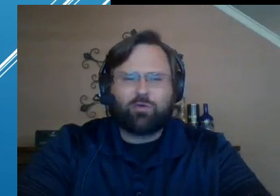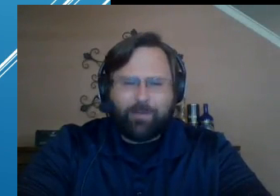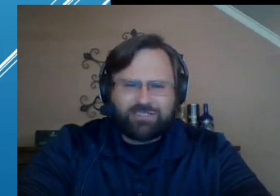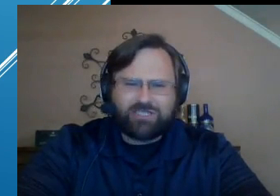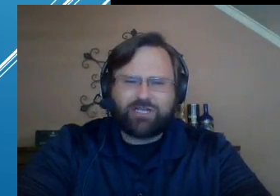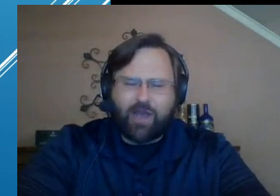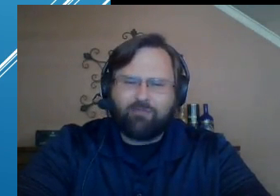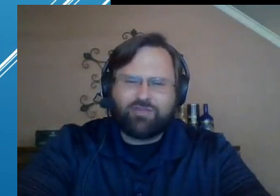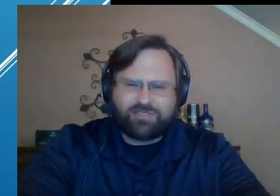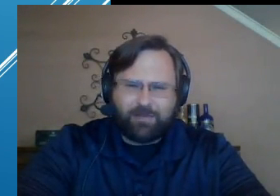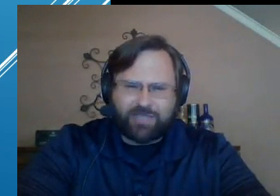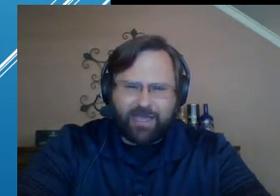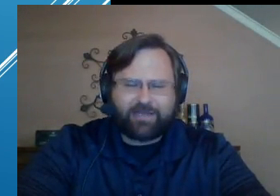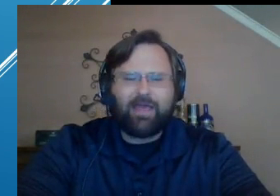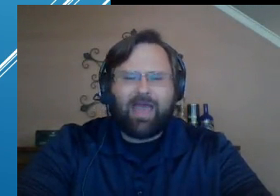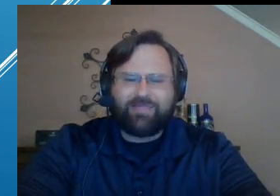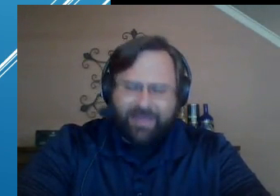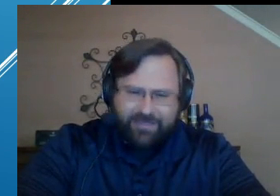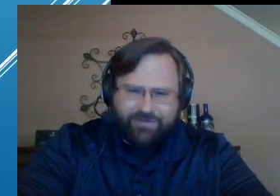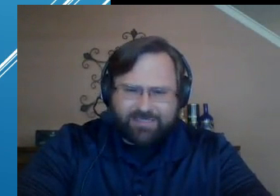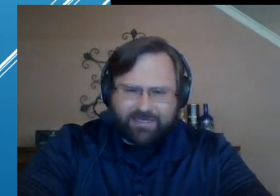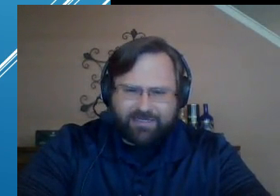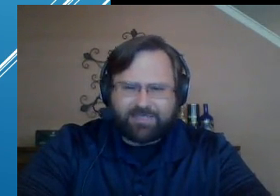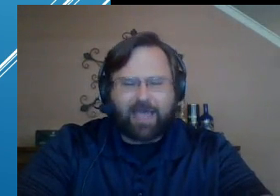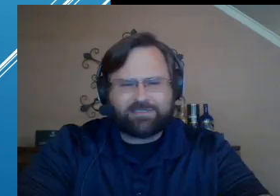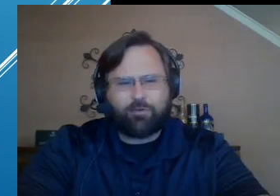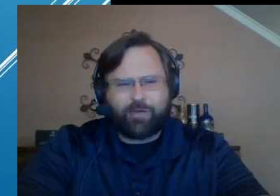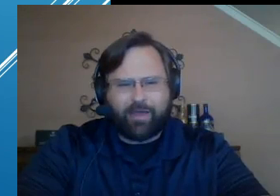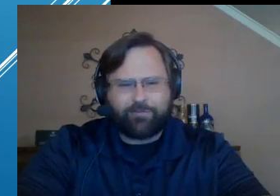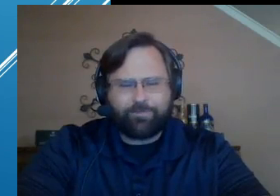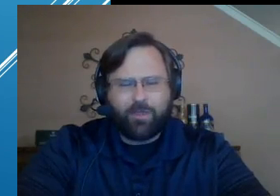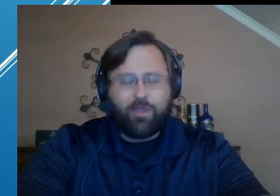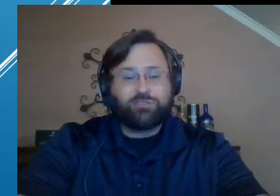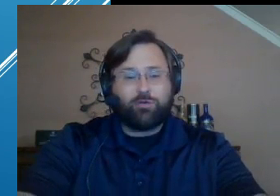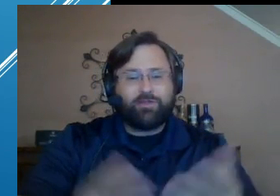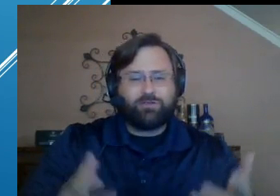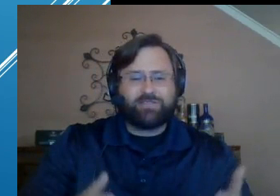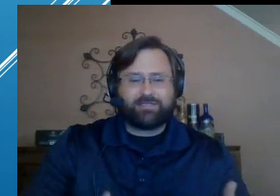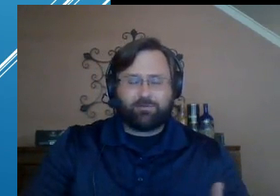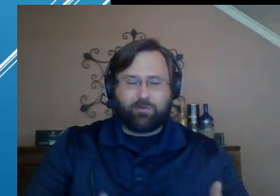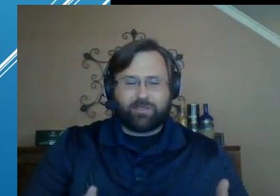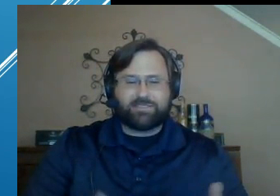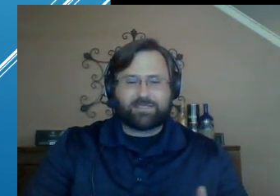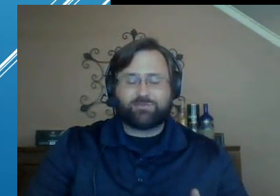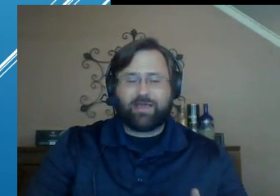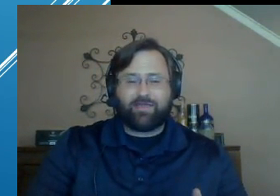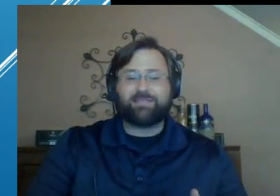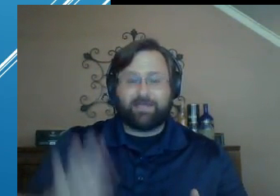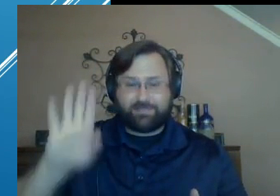the repetition of the subject at the end of the sentence as a pronoun so in the first sentence that we've already discussed we have that sentence